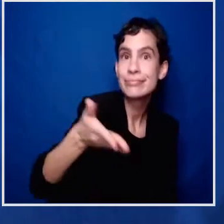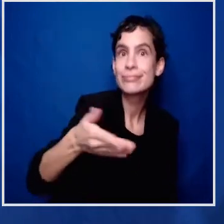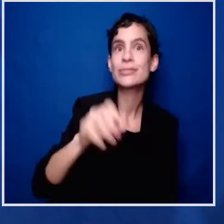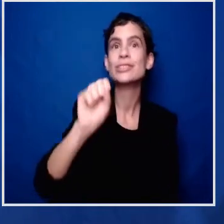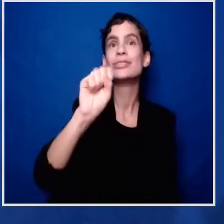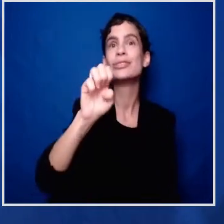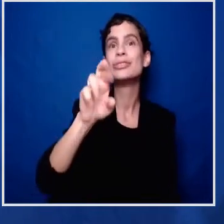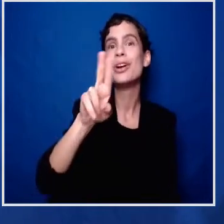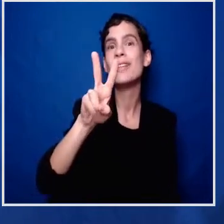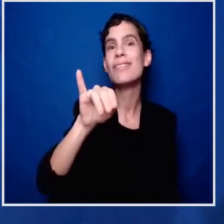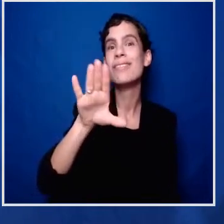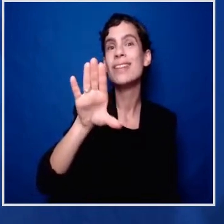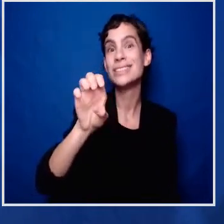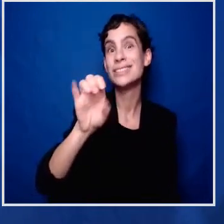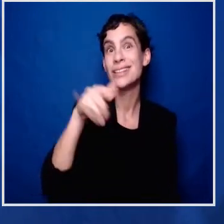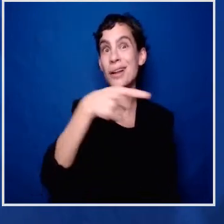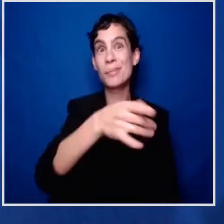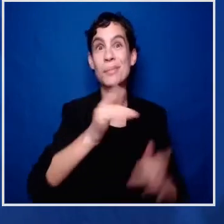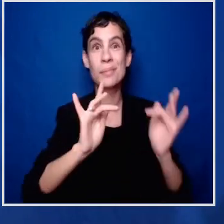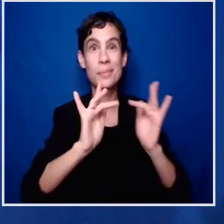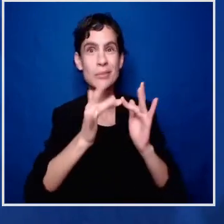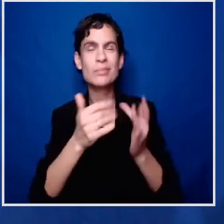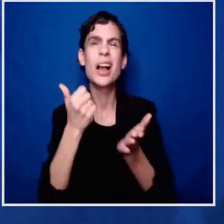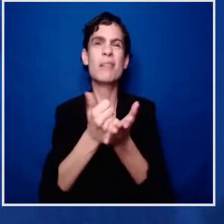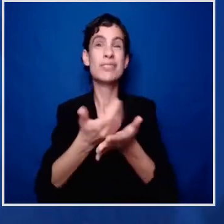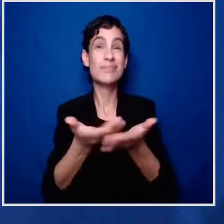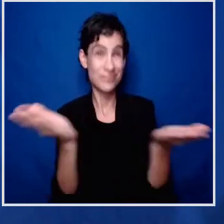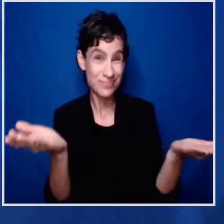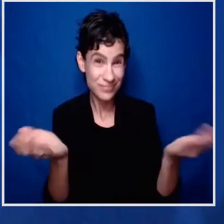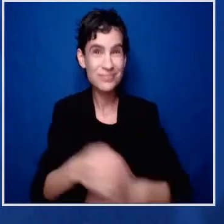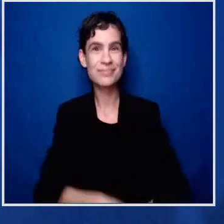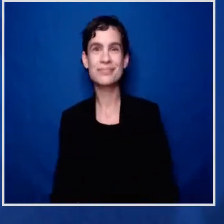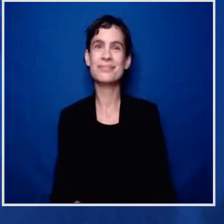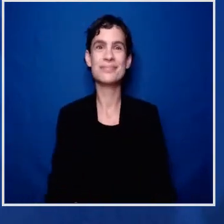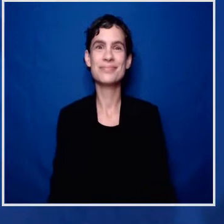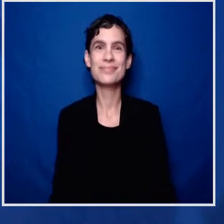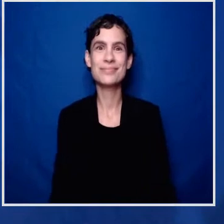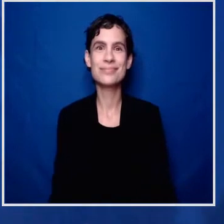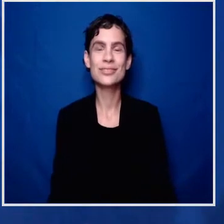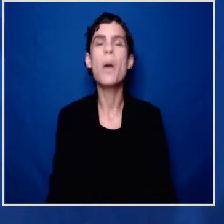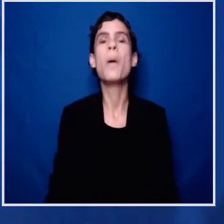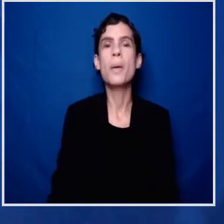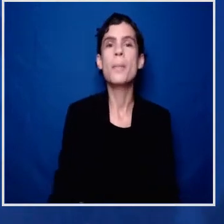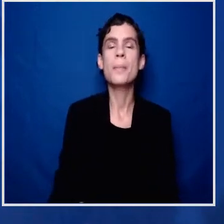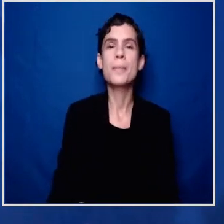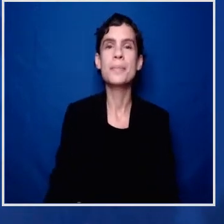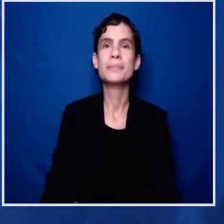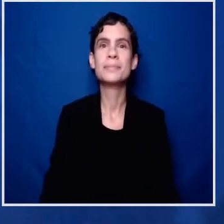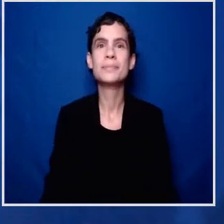SERVICE TO HELP OUR COUNTRY, TO